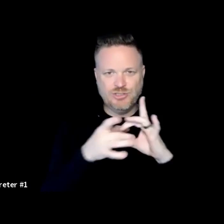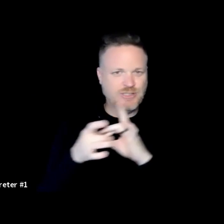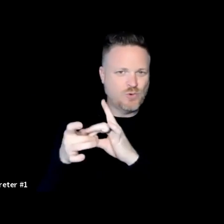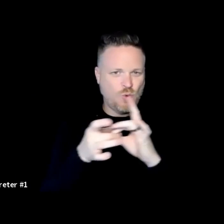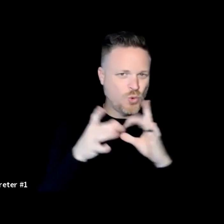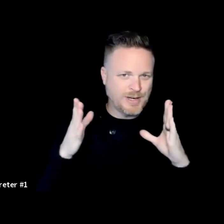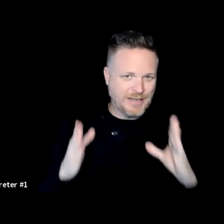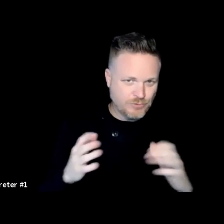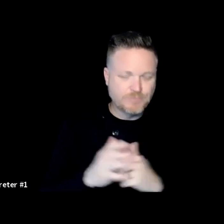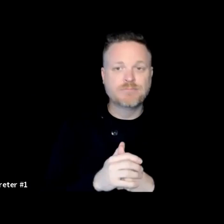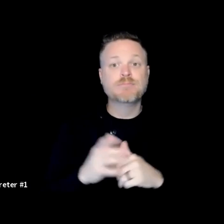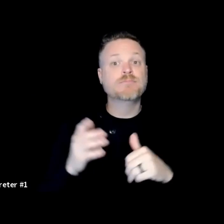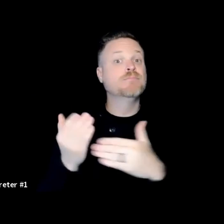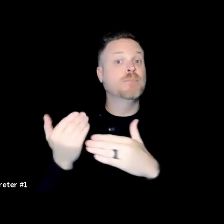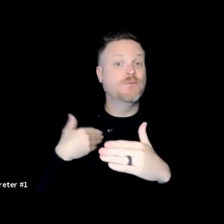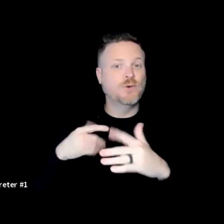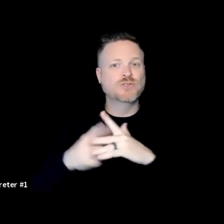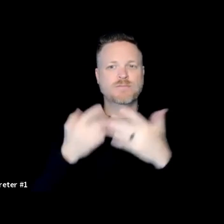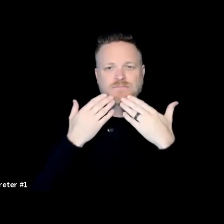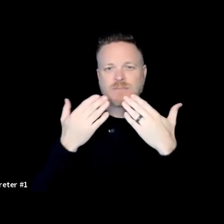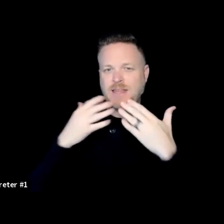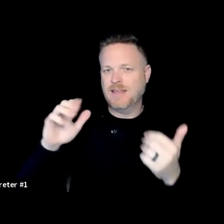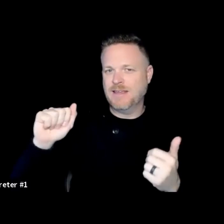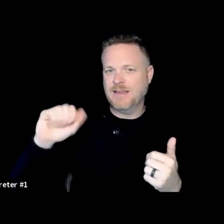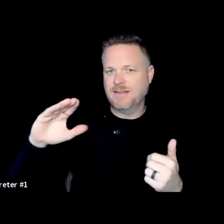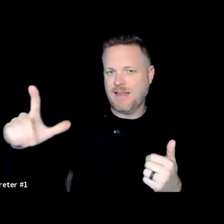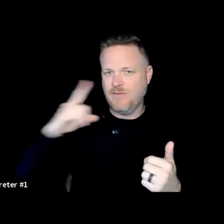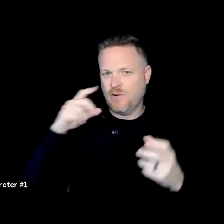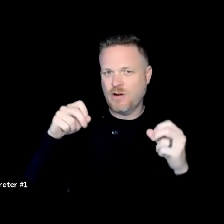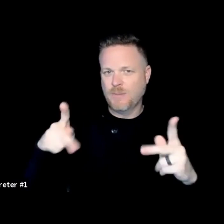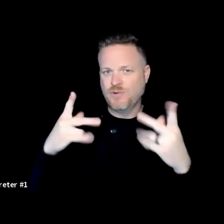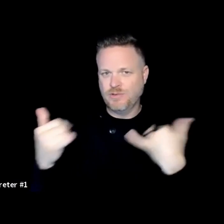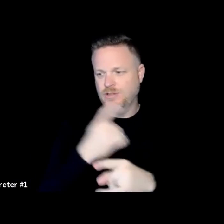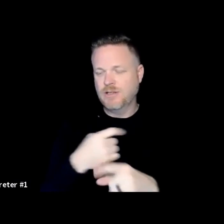Before we start, I would like to thank ASL for this opportunity. I miss seeing everyone in